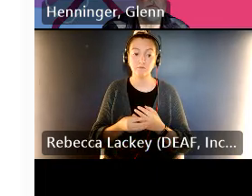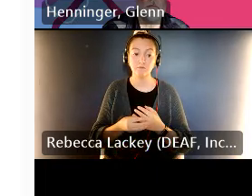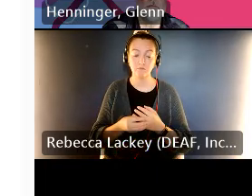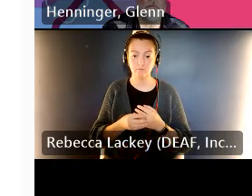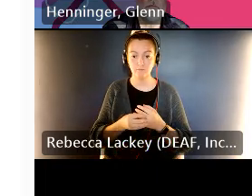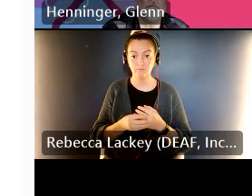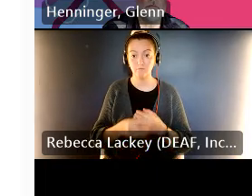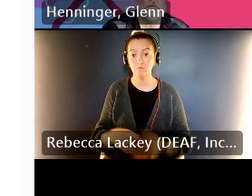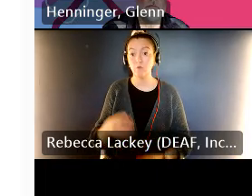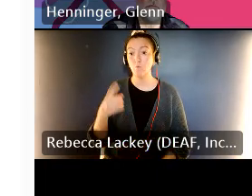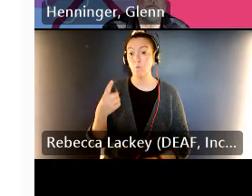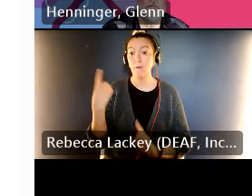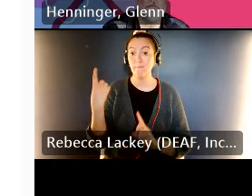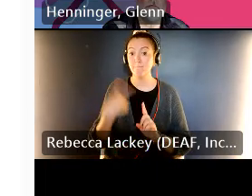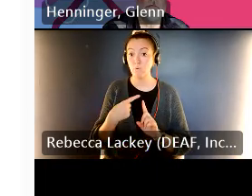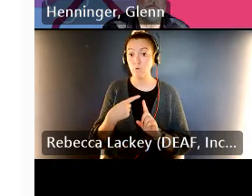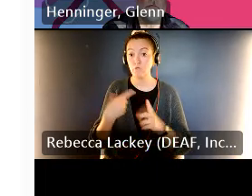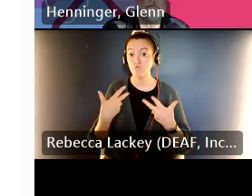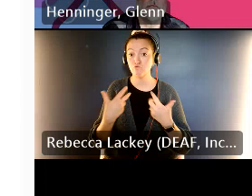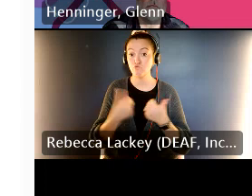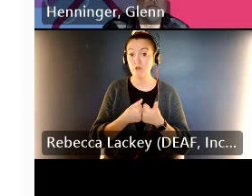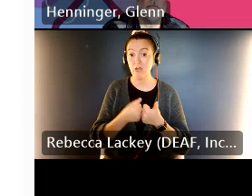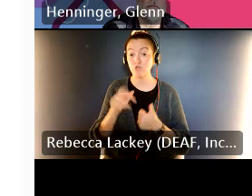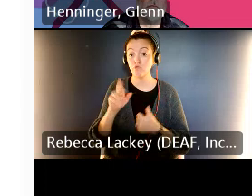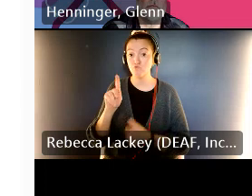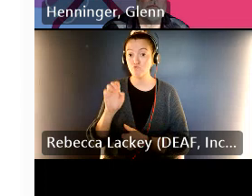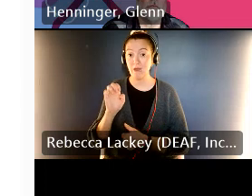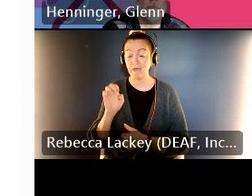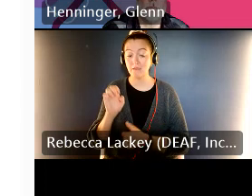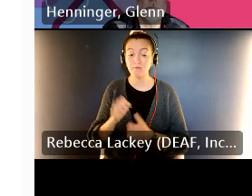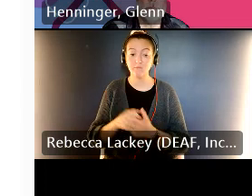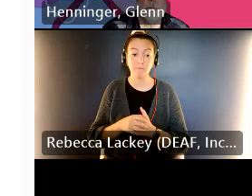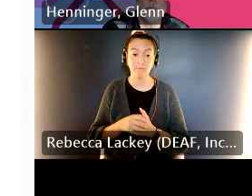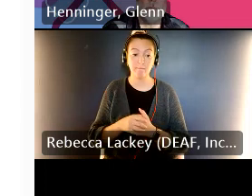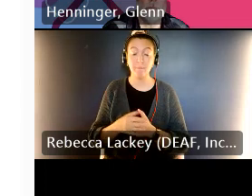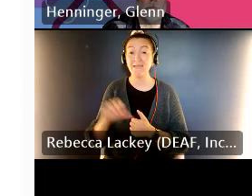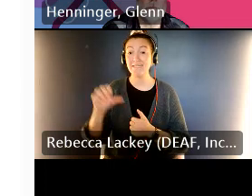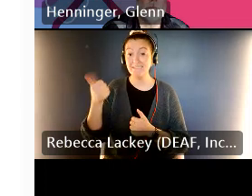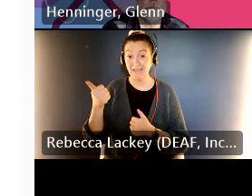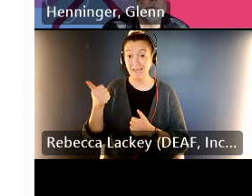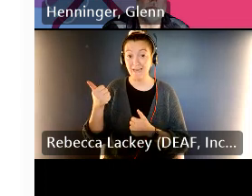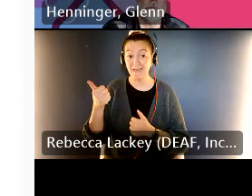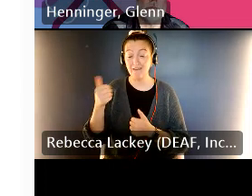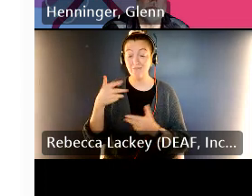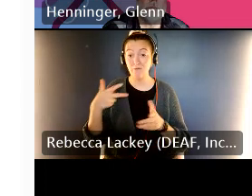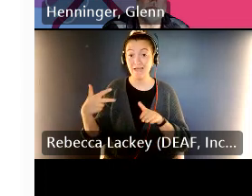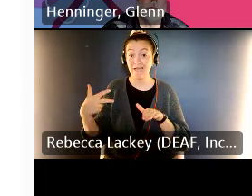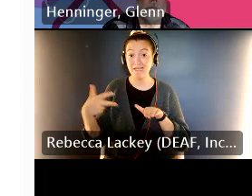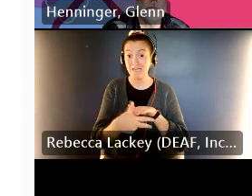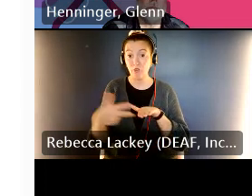one from the crash rate score, 10 from cut through and 10 from the